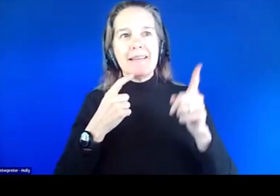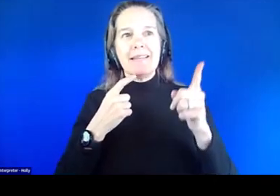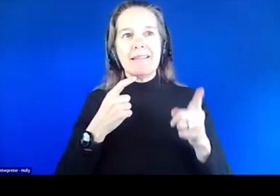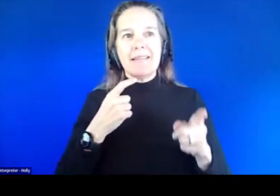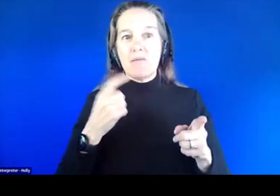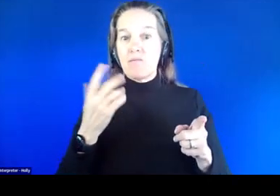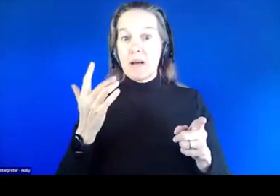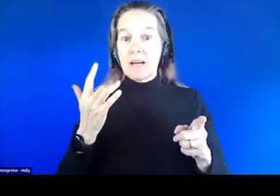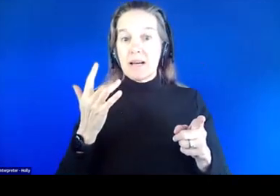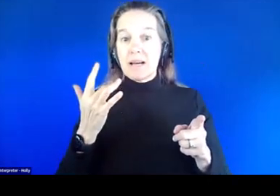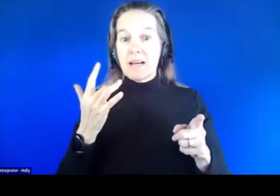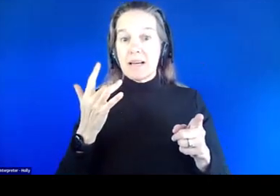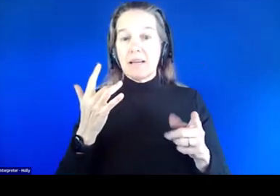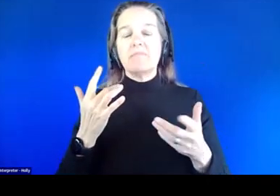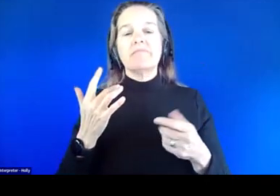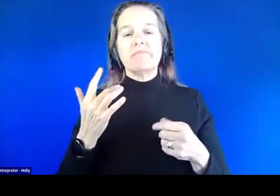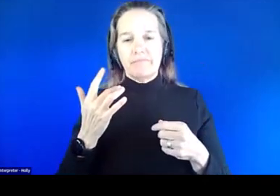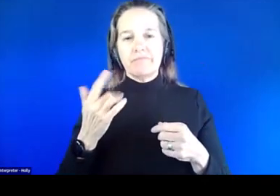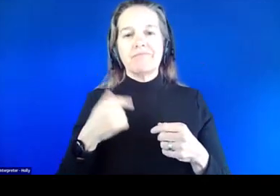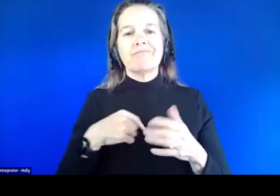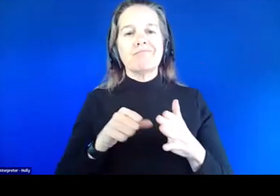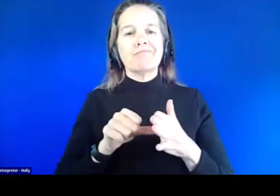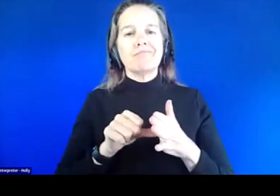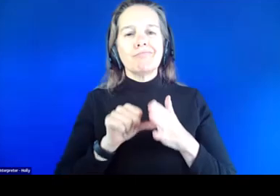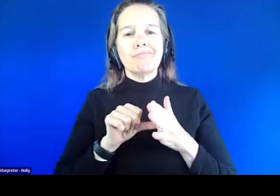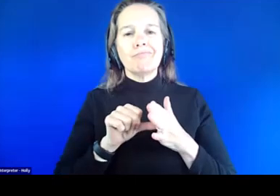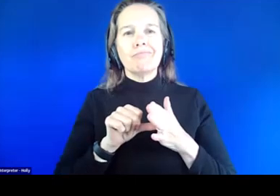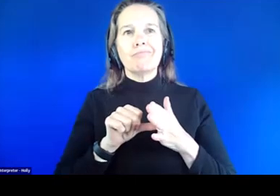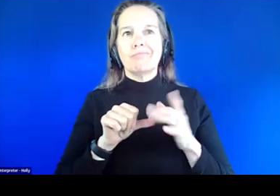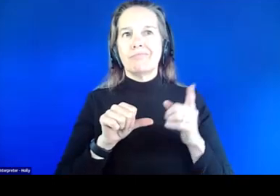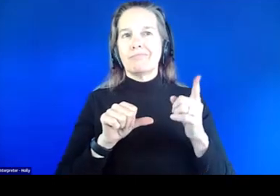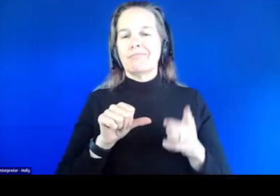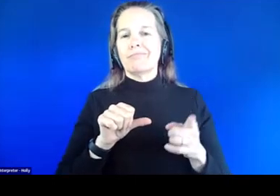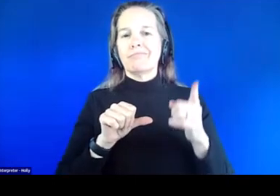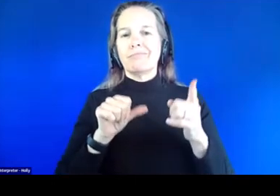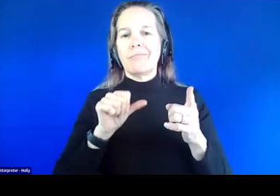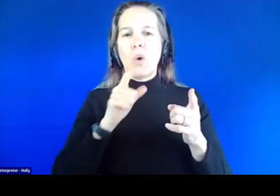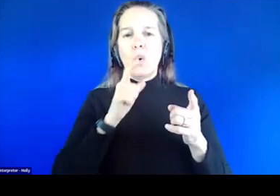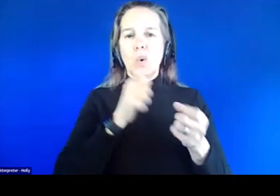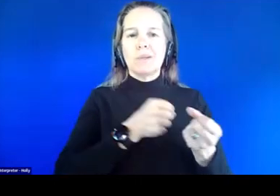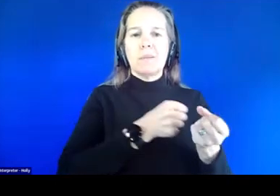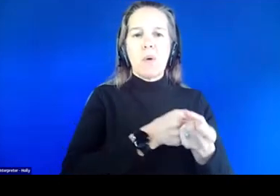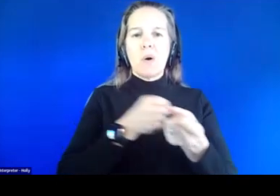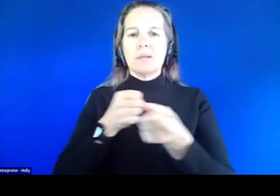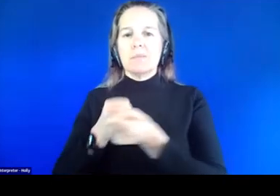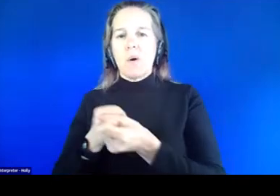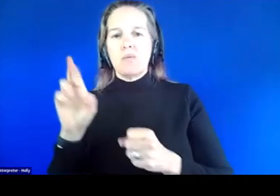attention to the bipartisan nature of the creation of